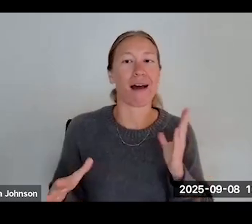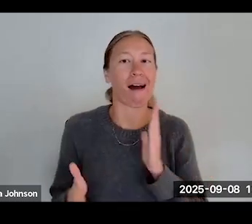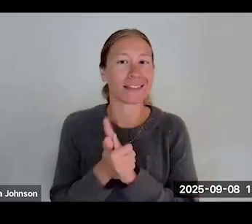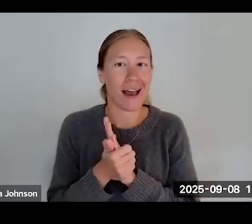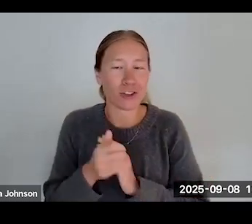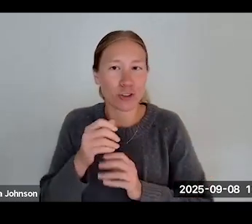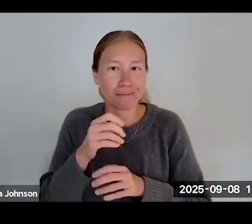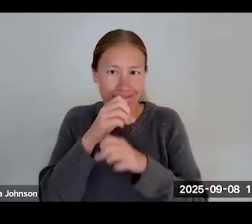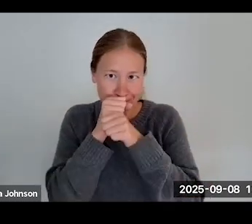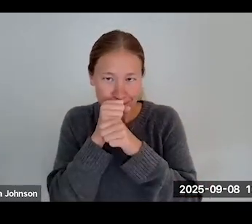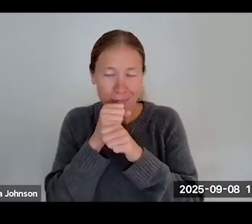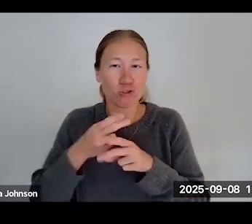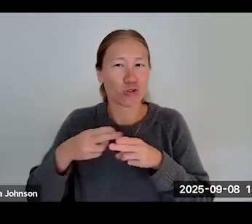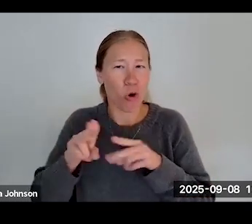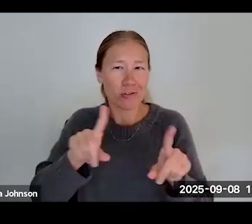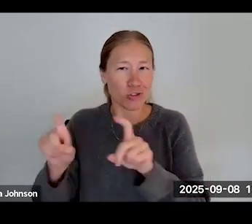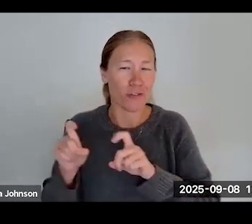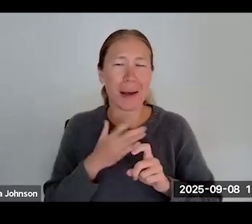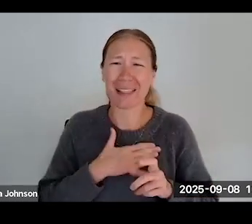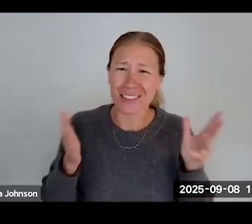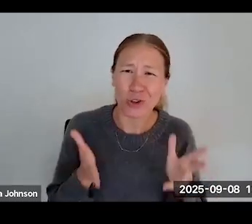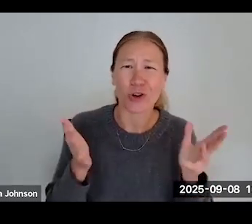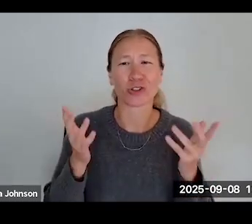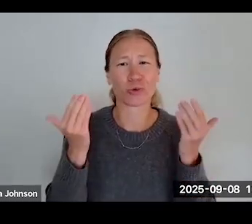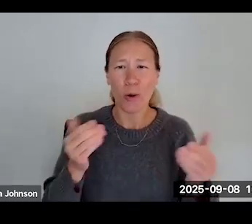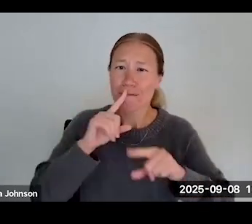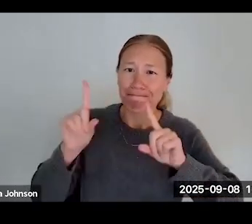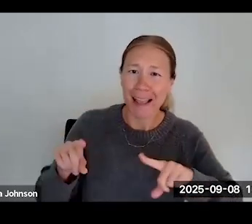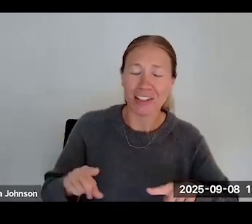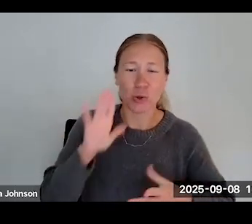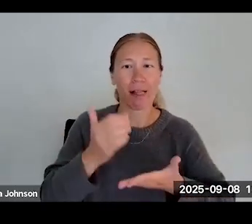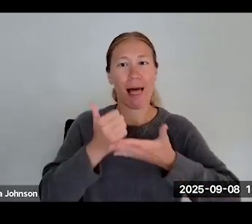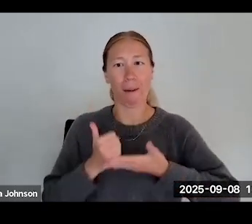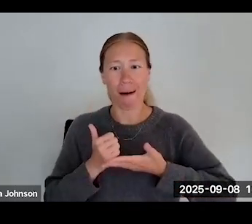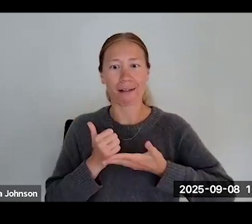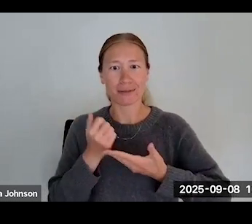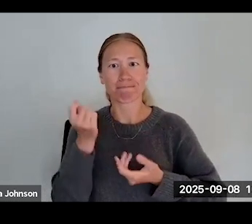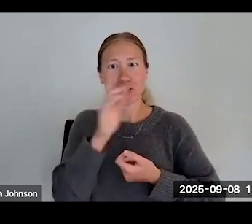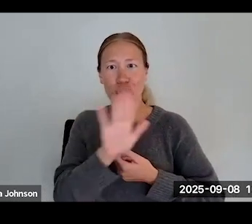We do encourage you to complete the survey as this will help us determine how we can best meet your learning needs into the future.